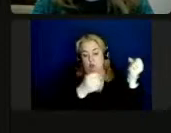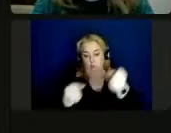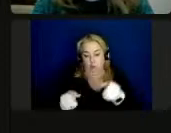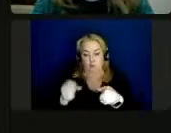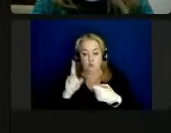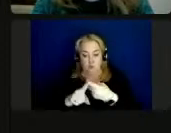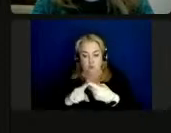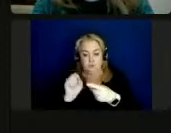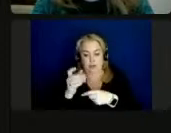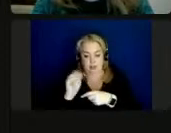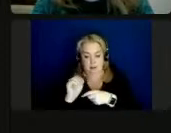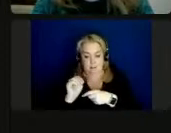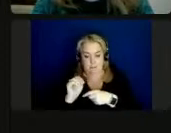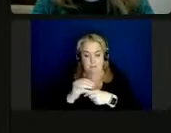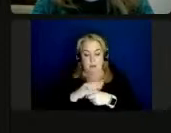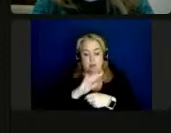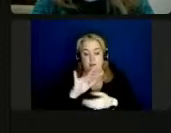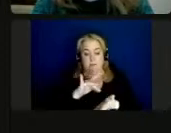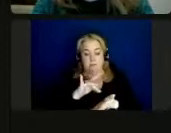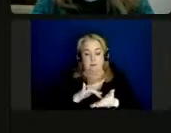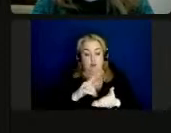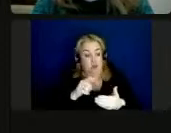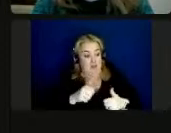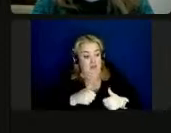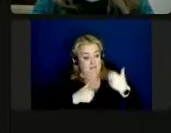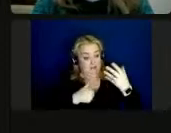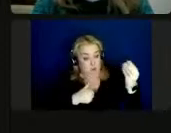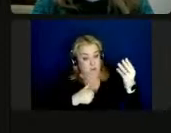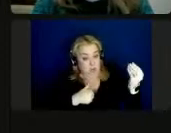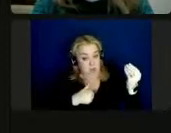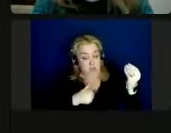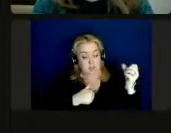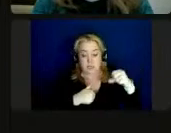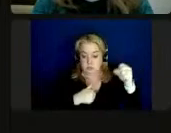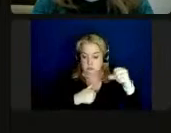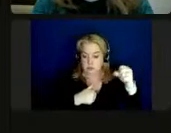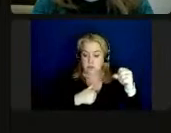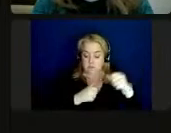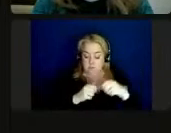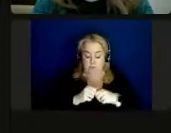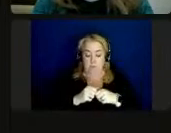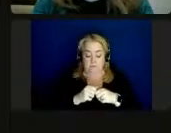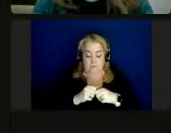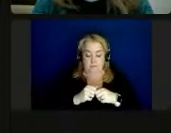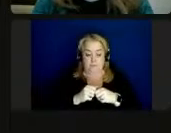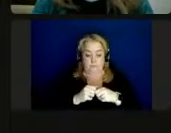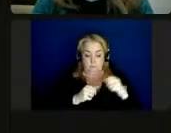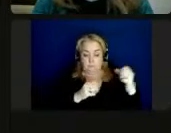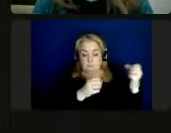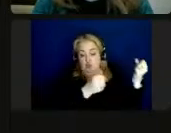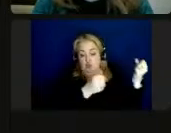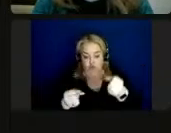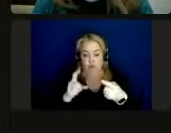PEOPLE WORK OUTSIDE OF SALEM